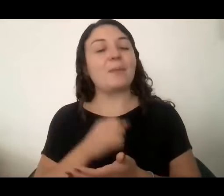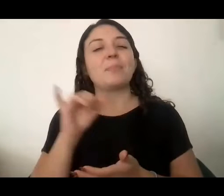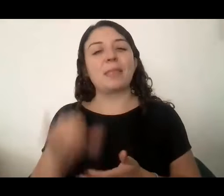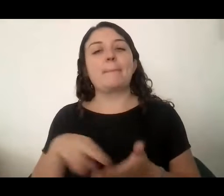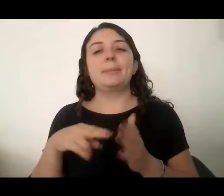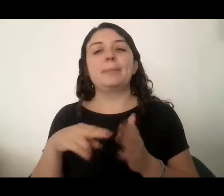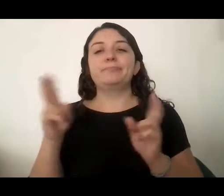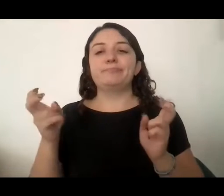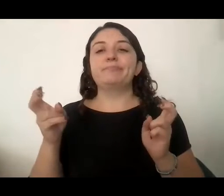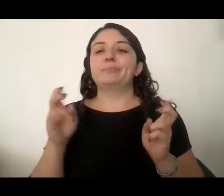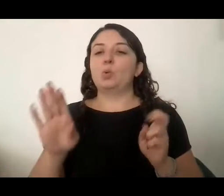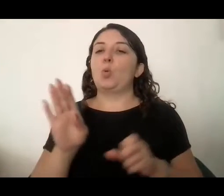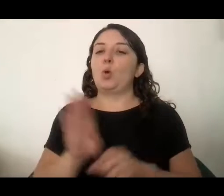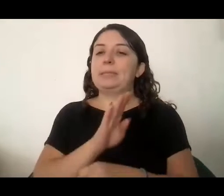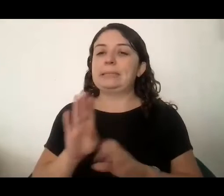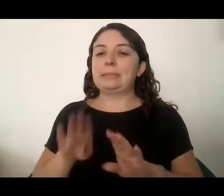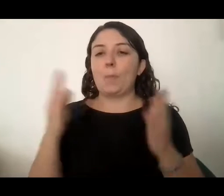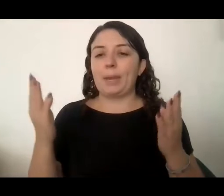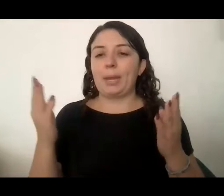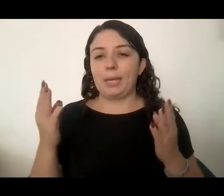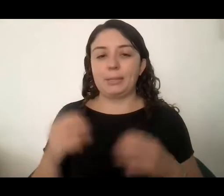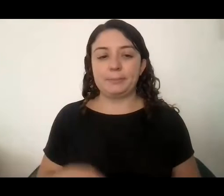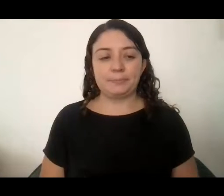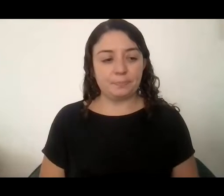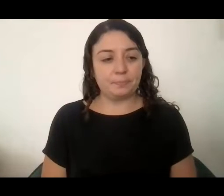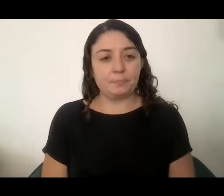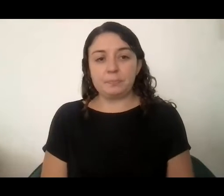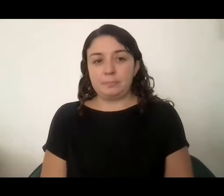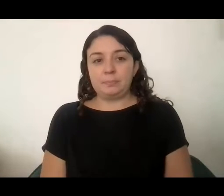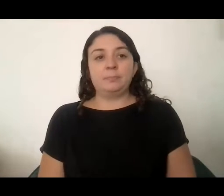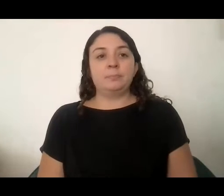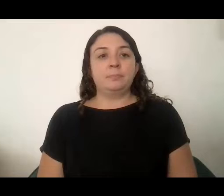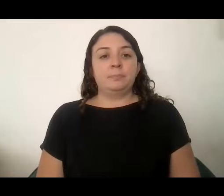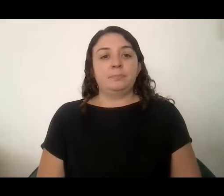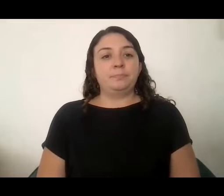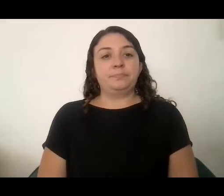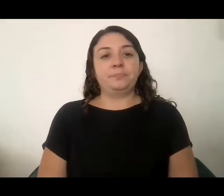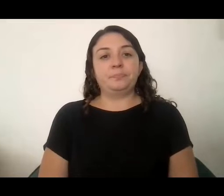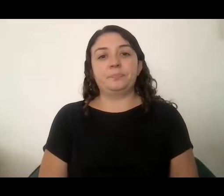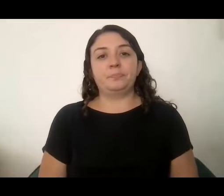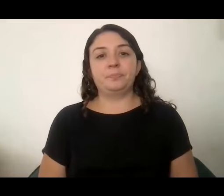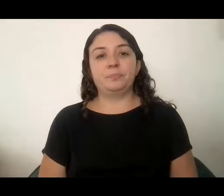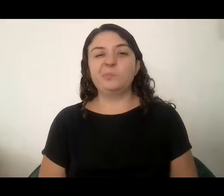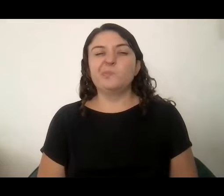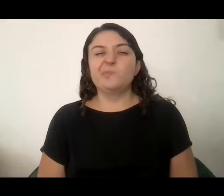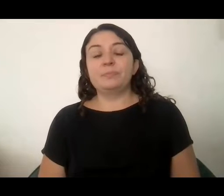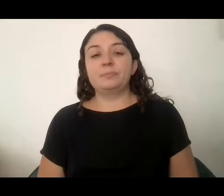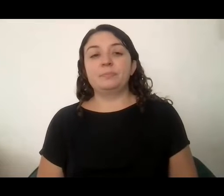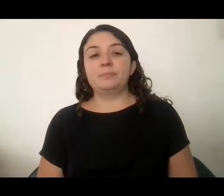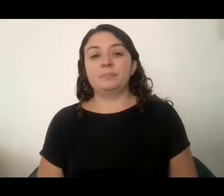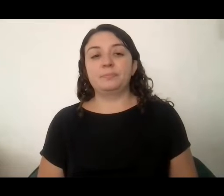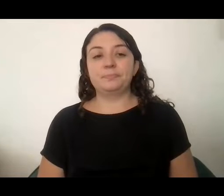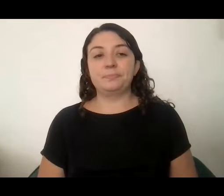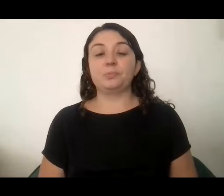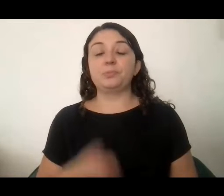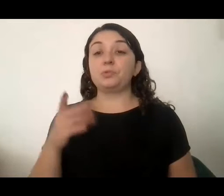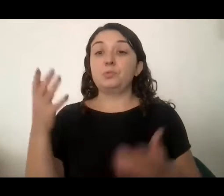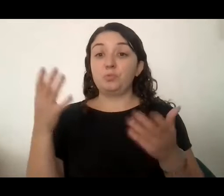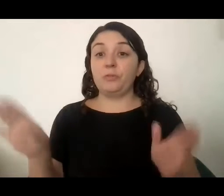business is open for the sake of benefit purposes. So after making this initial report to say hey,